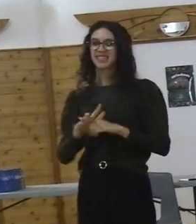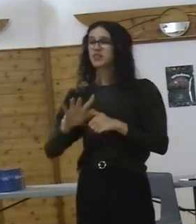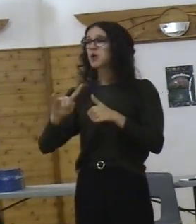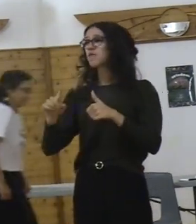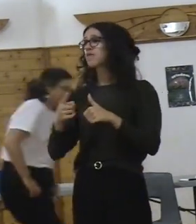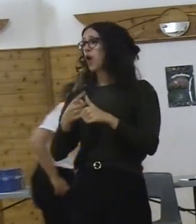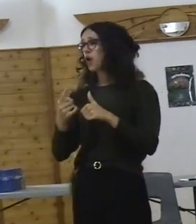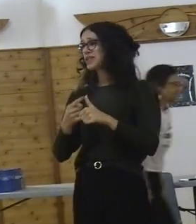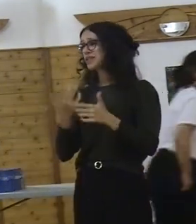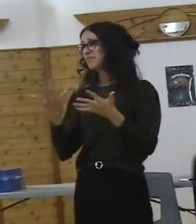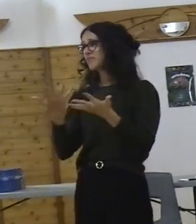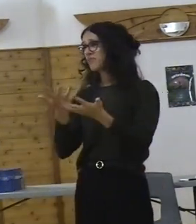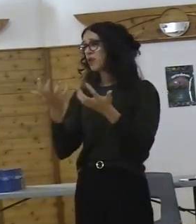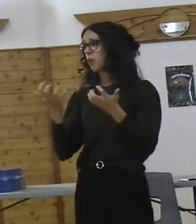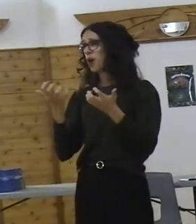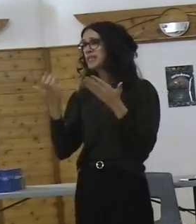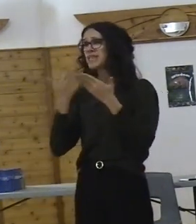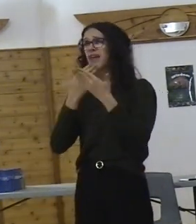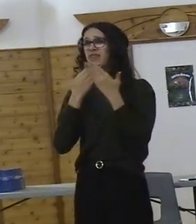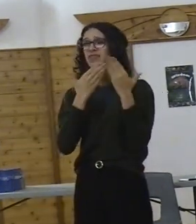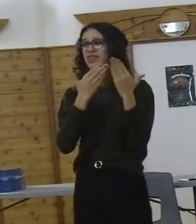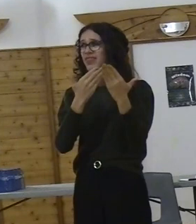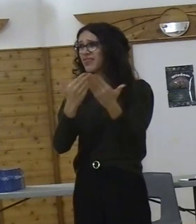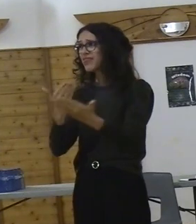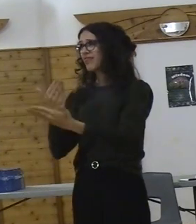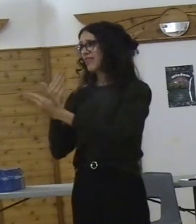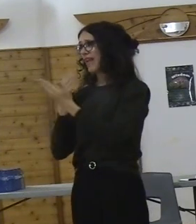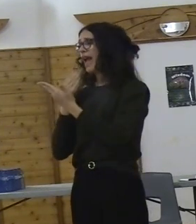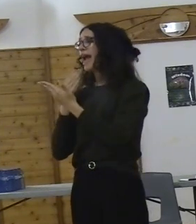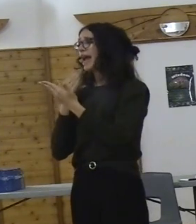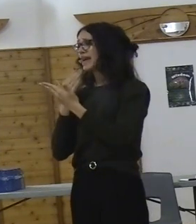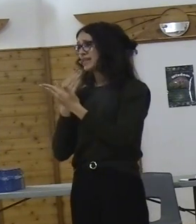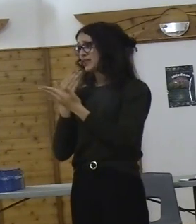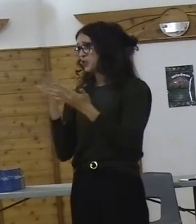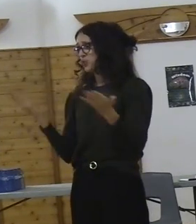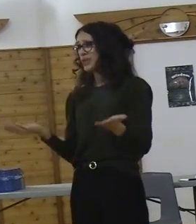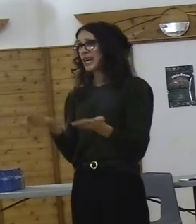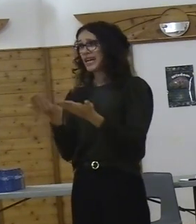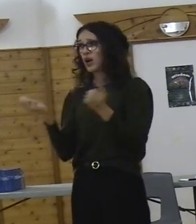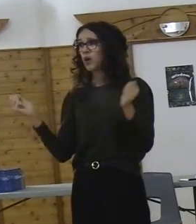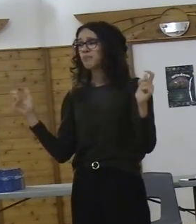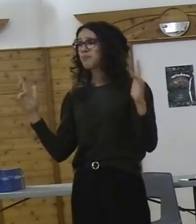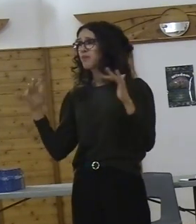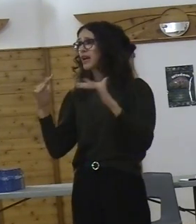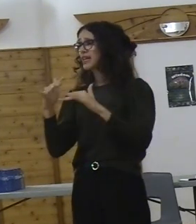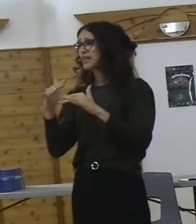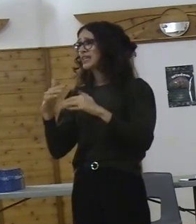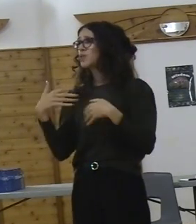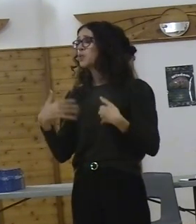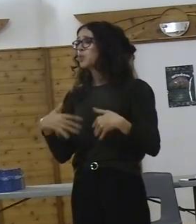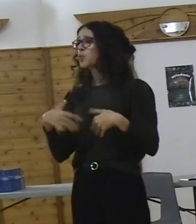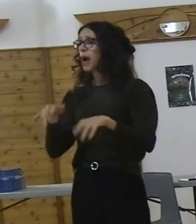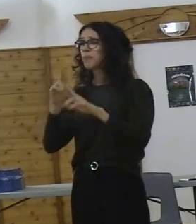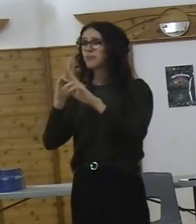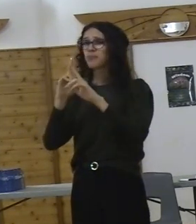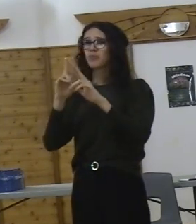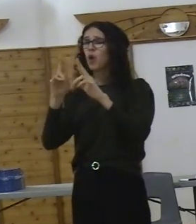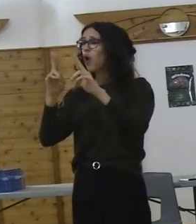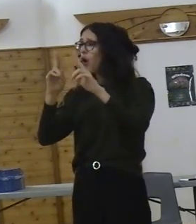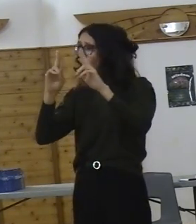everyone here and it is my privilege to be here in your territory